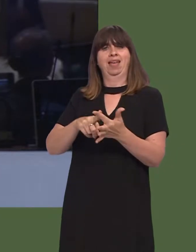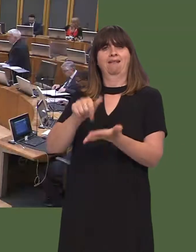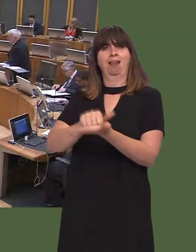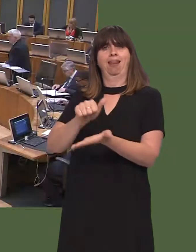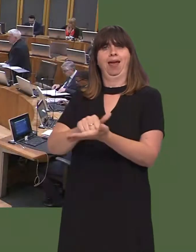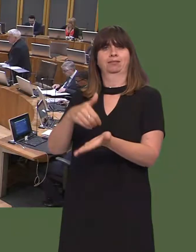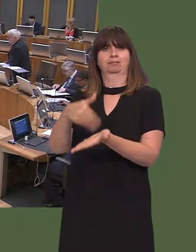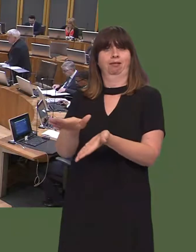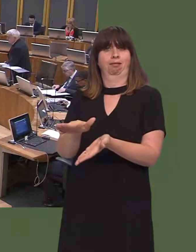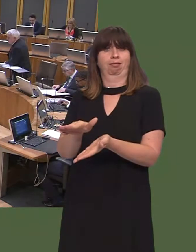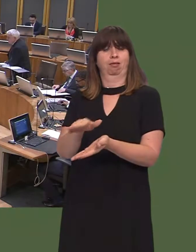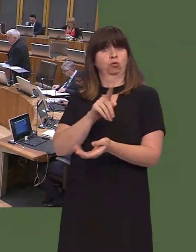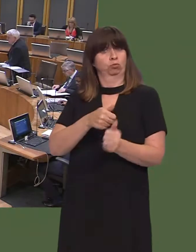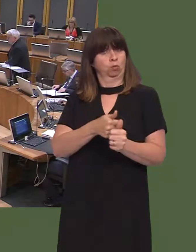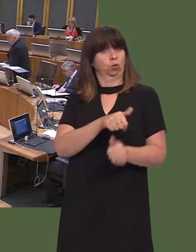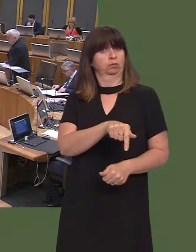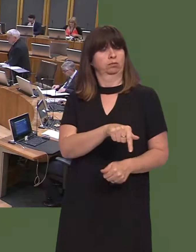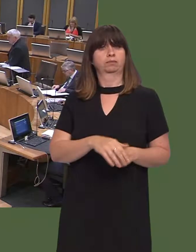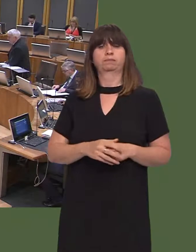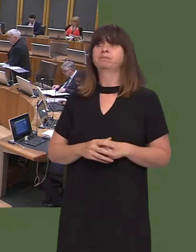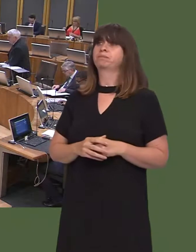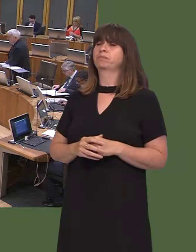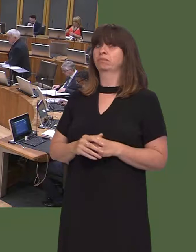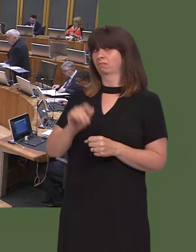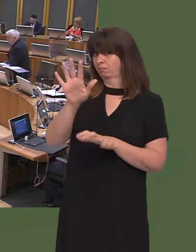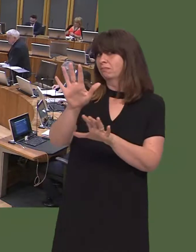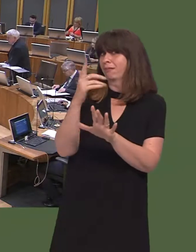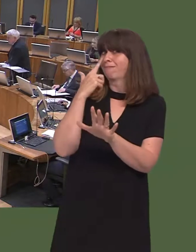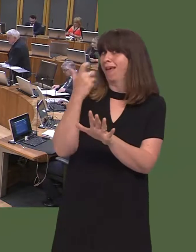Carwyn Jones: First of all, we must be careful because there was involvement with Ministers